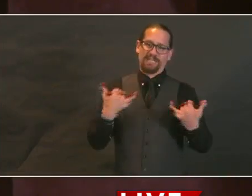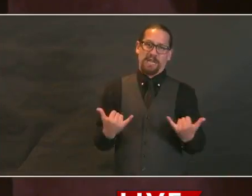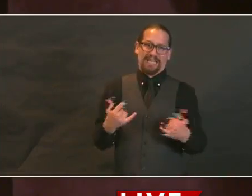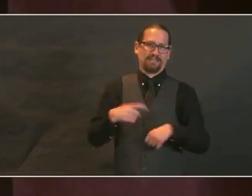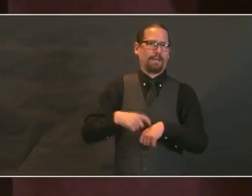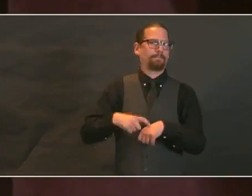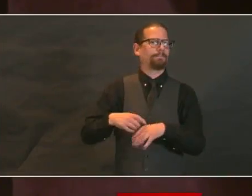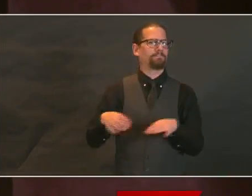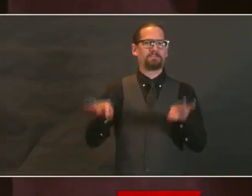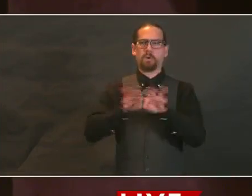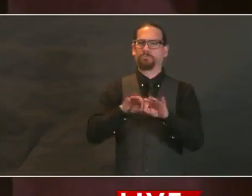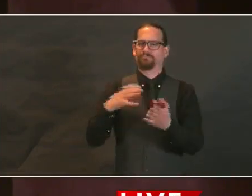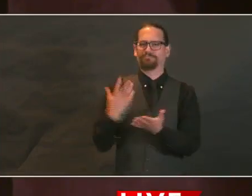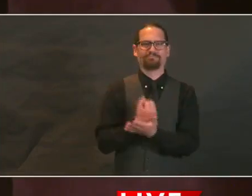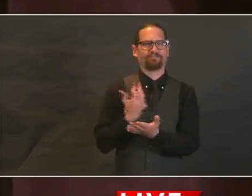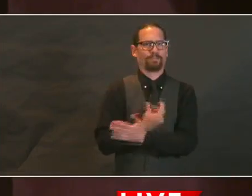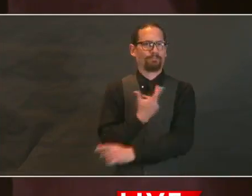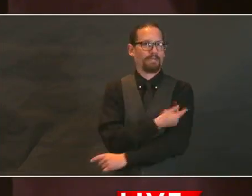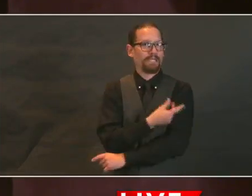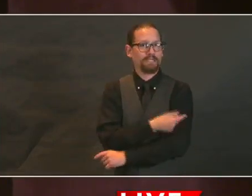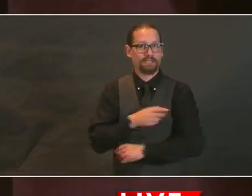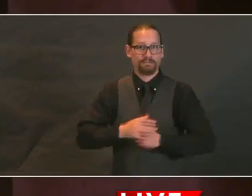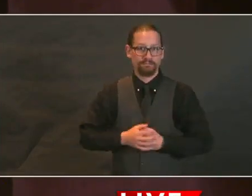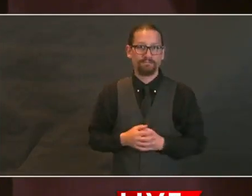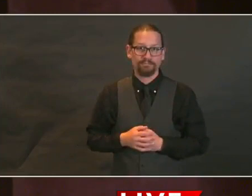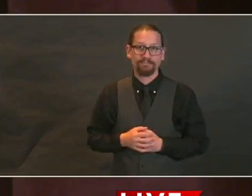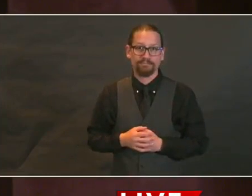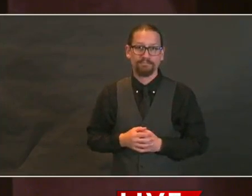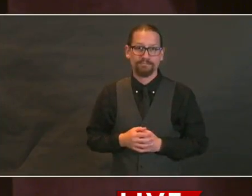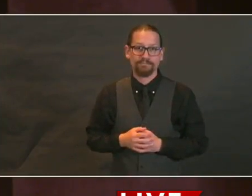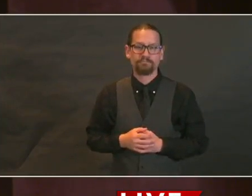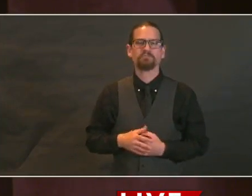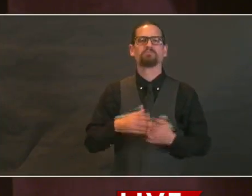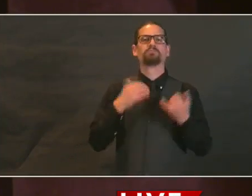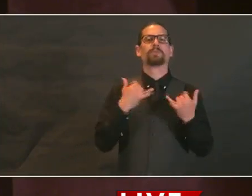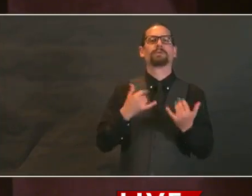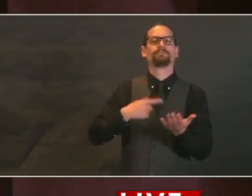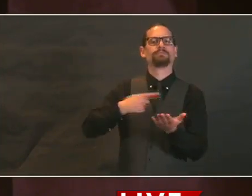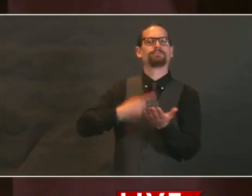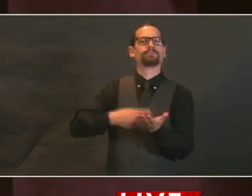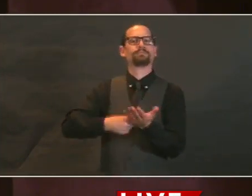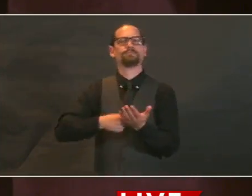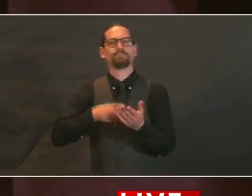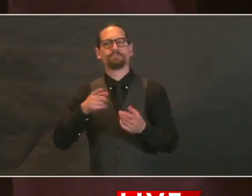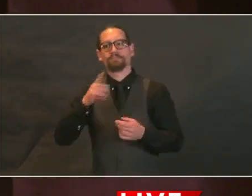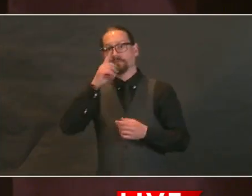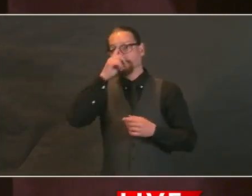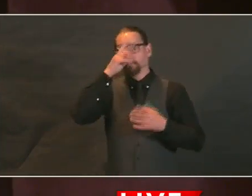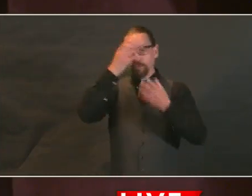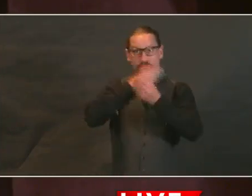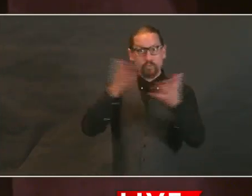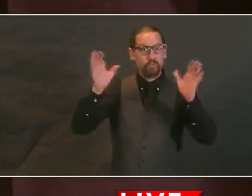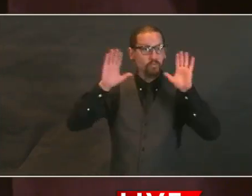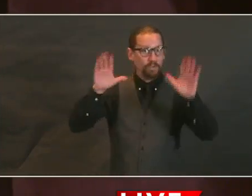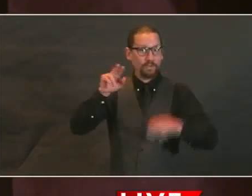BY GETTING VACCINATED NOW IS THE TIME. NOW IS THE TIME.